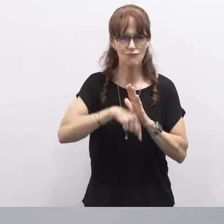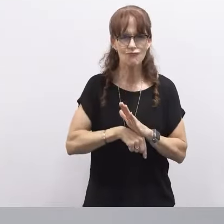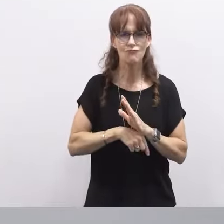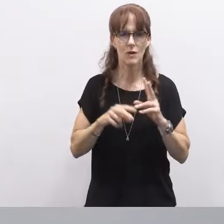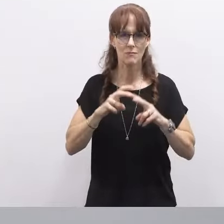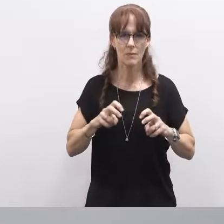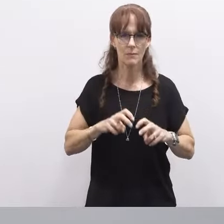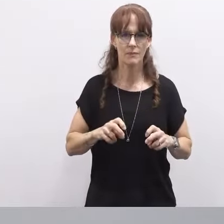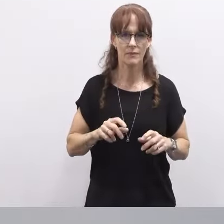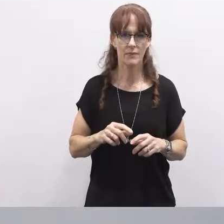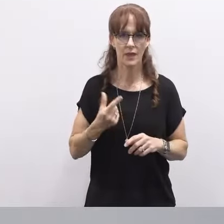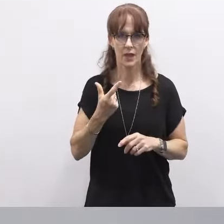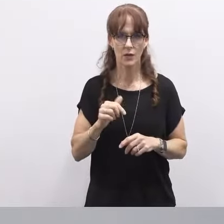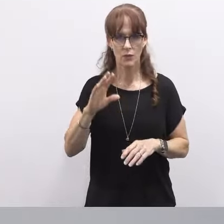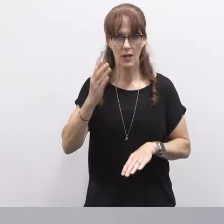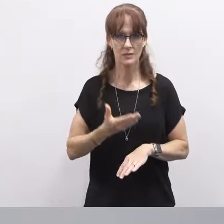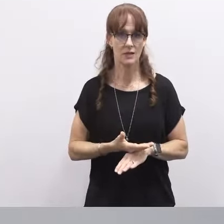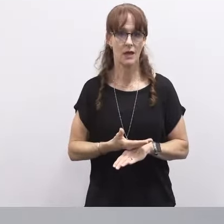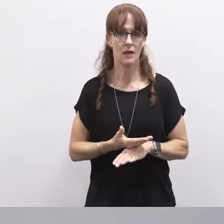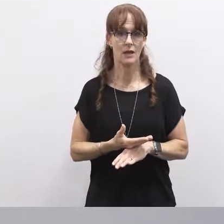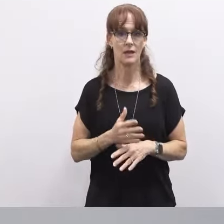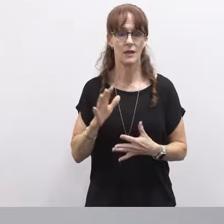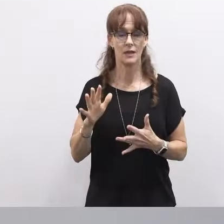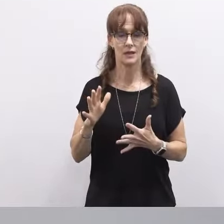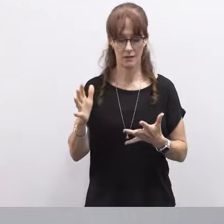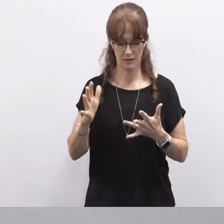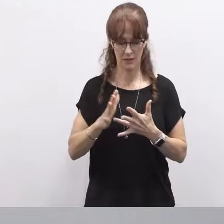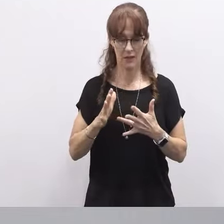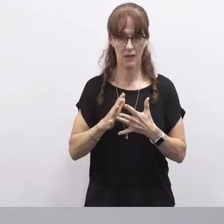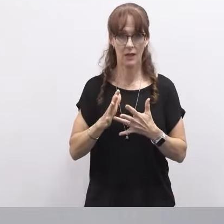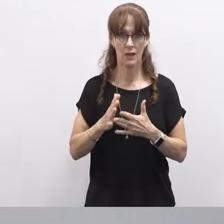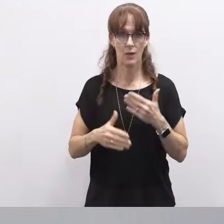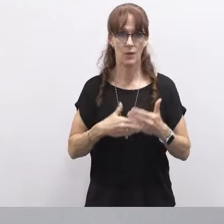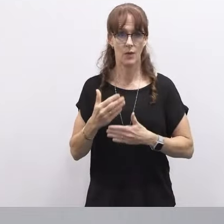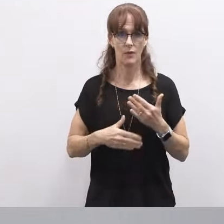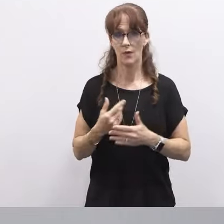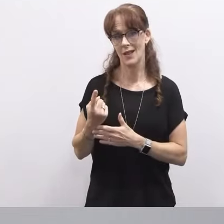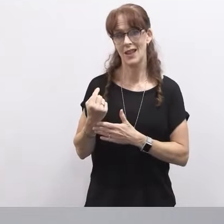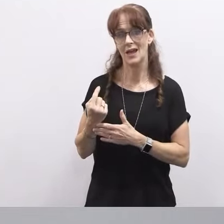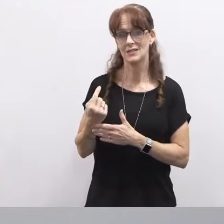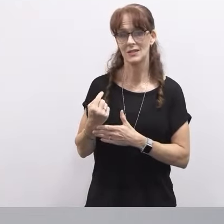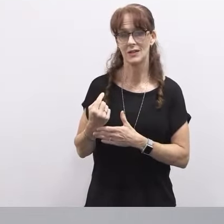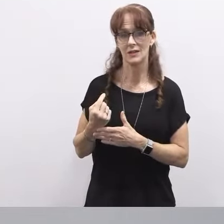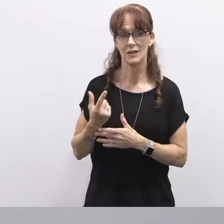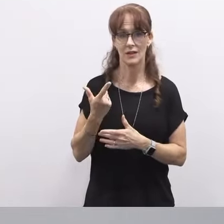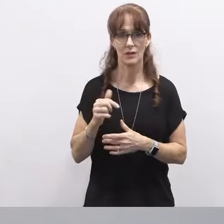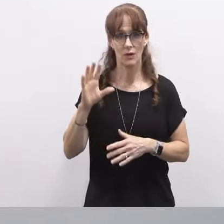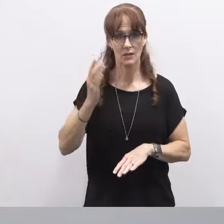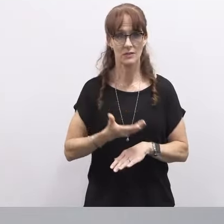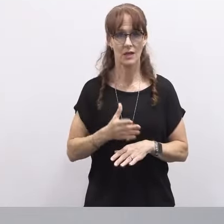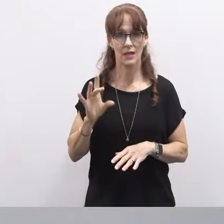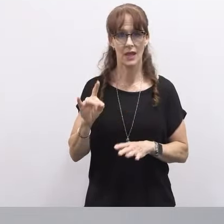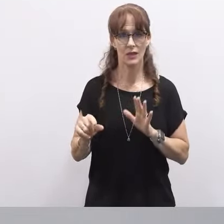I have a grandson in ninth grade who went through this last year. I have a grandson in eighth grade